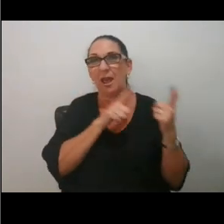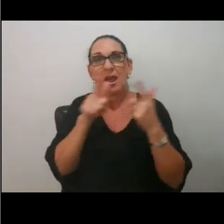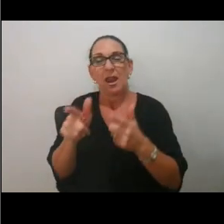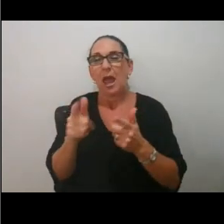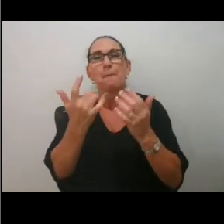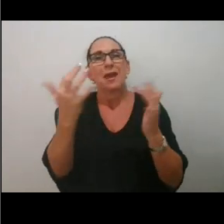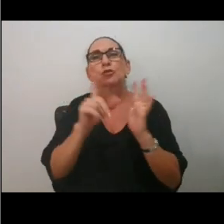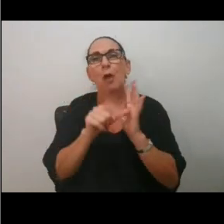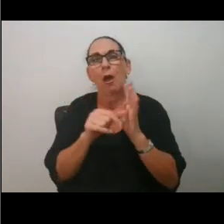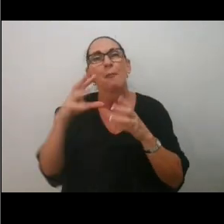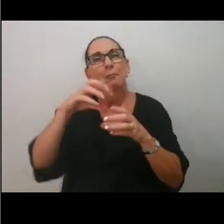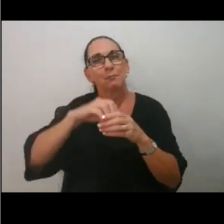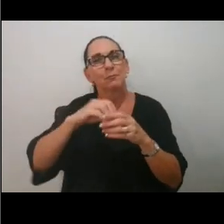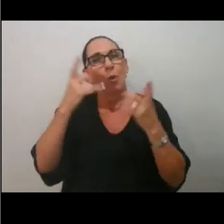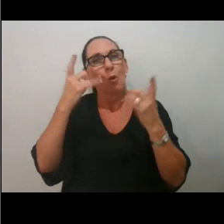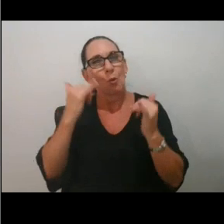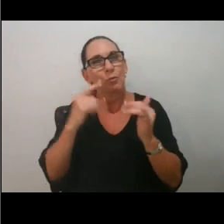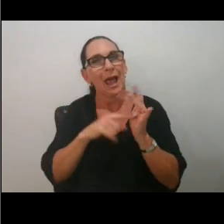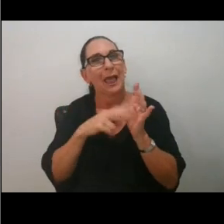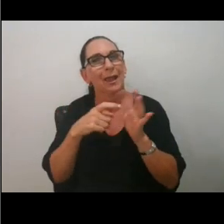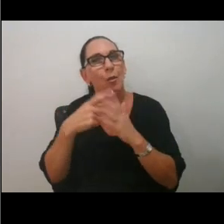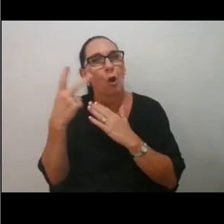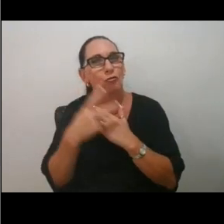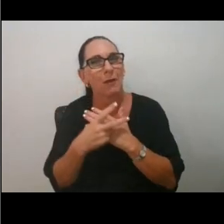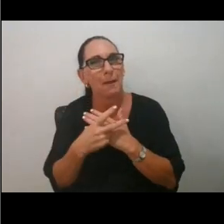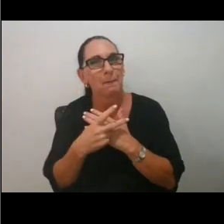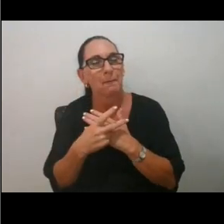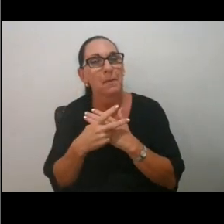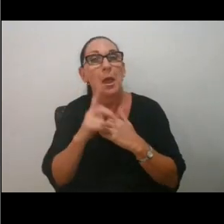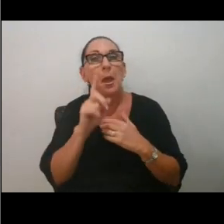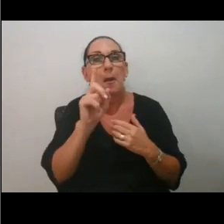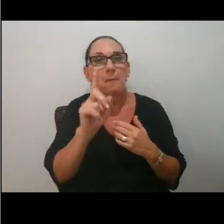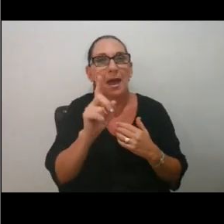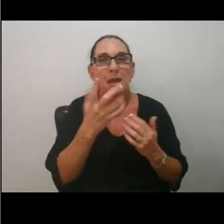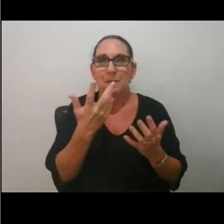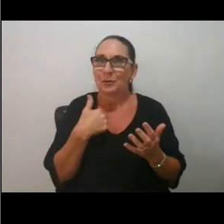um although um it may be that there are some robust discussions at the assessment stage as